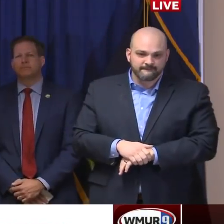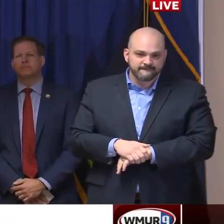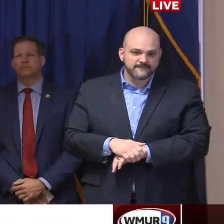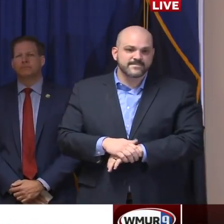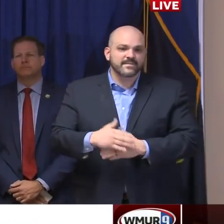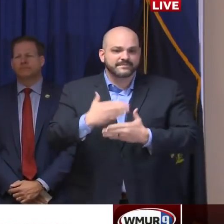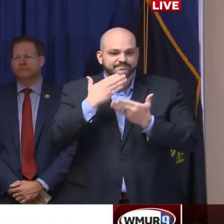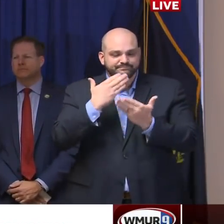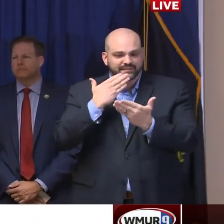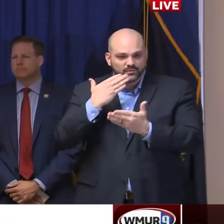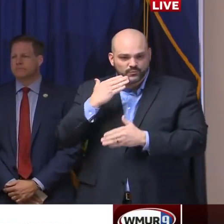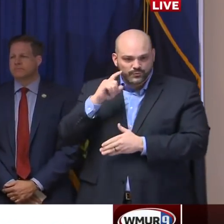THANK YOU, GOVERNOR.